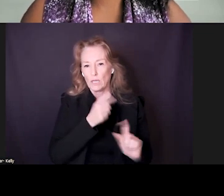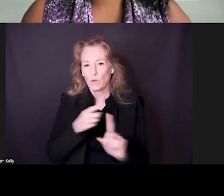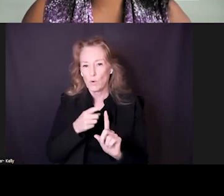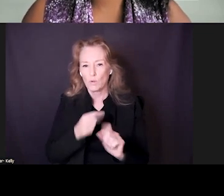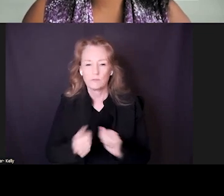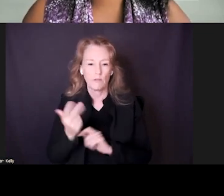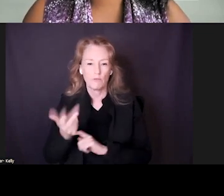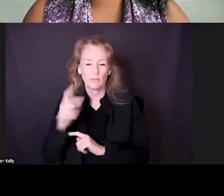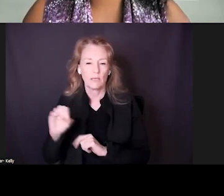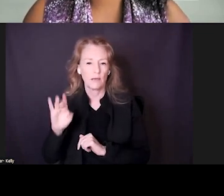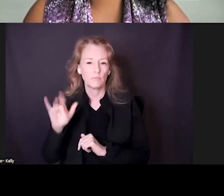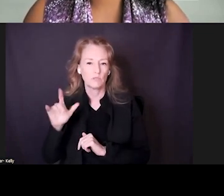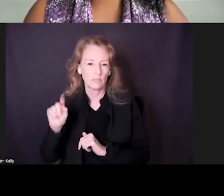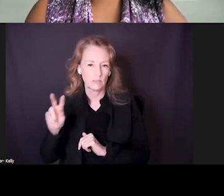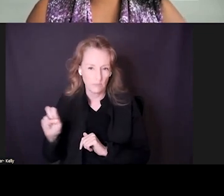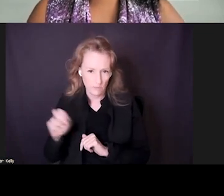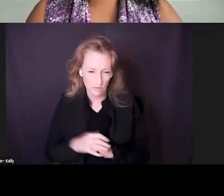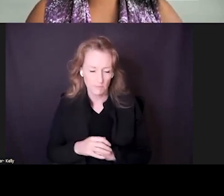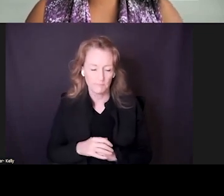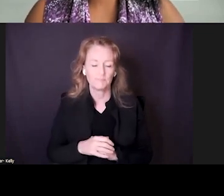AND YOU TAKE THOSE THREE GOALS AND OBJECTIVES AND YOU GO BACK AND